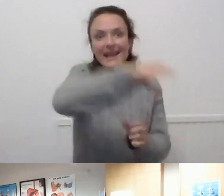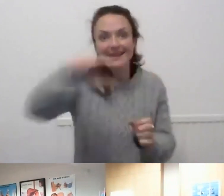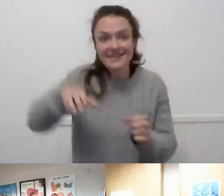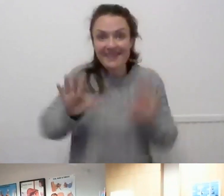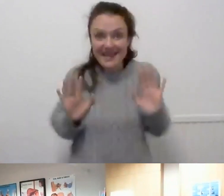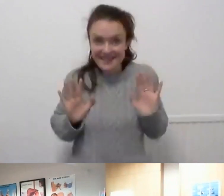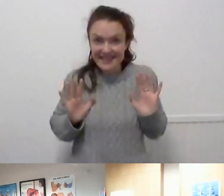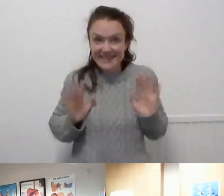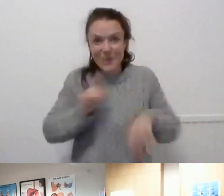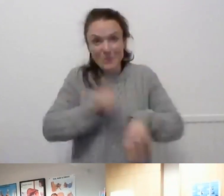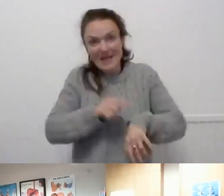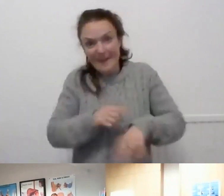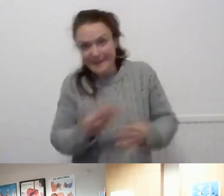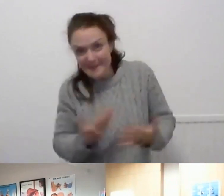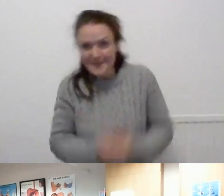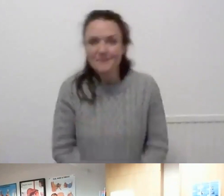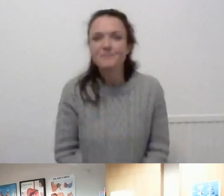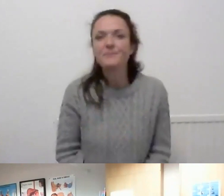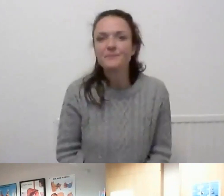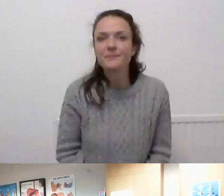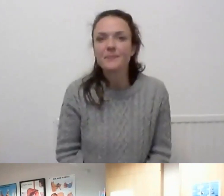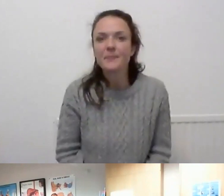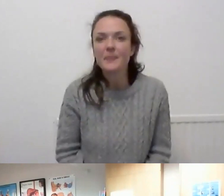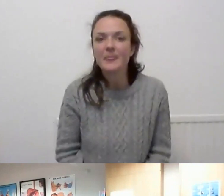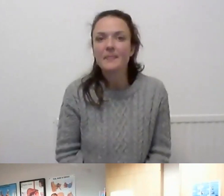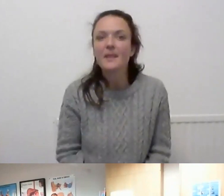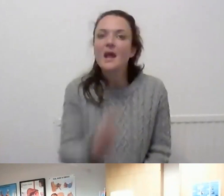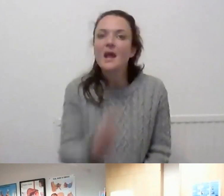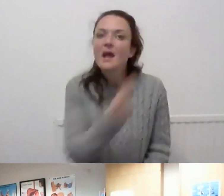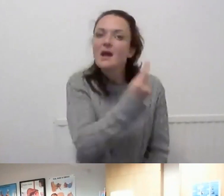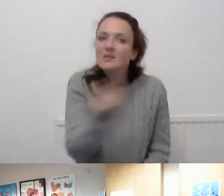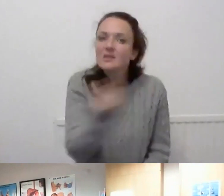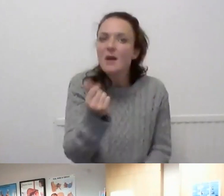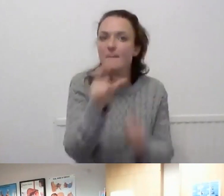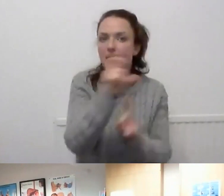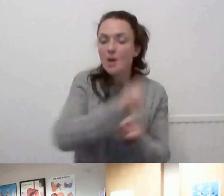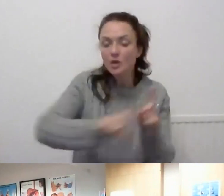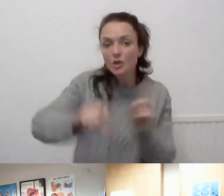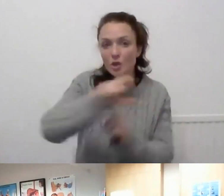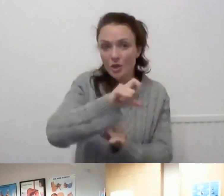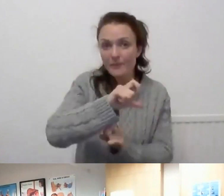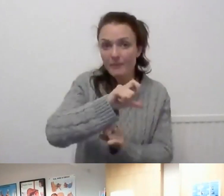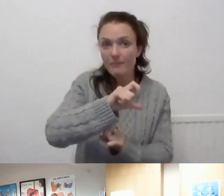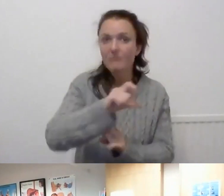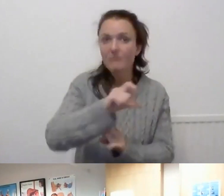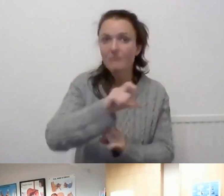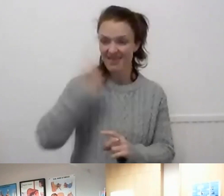certain communities think that we've been used as guinea pigs. And so I'm not keen